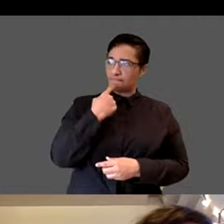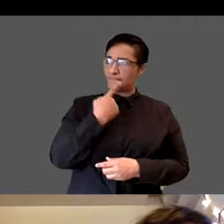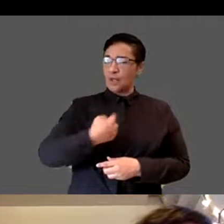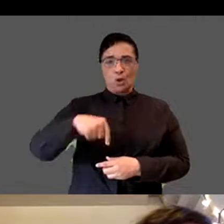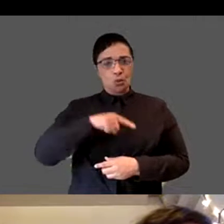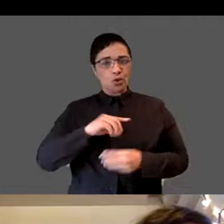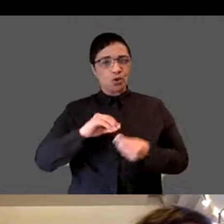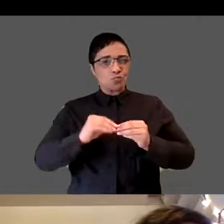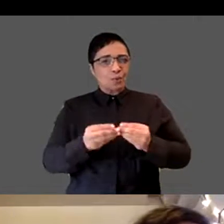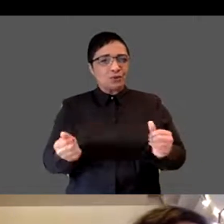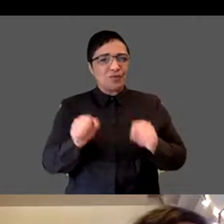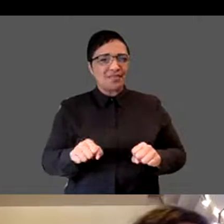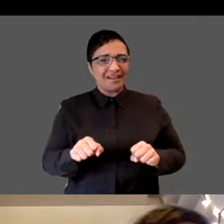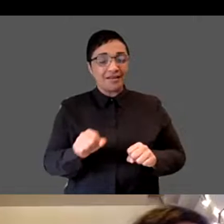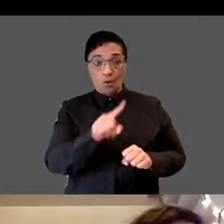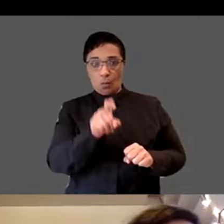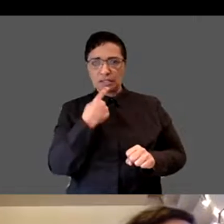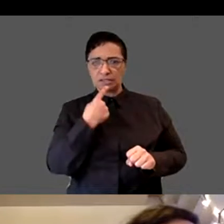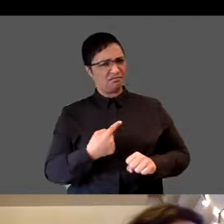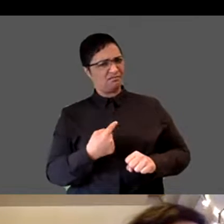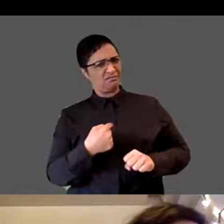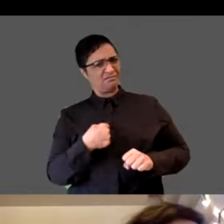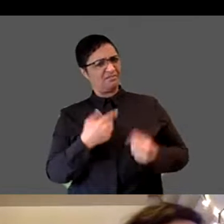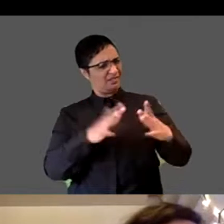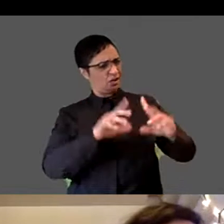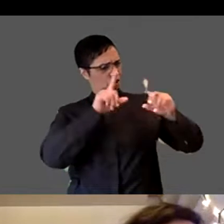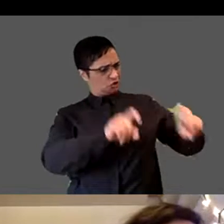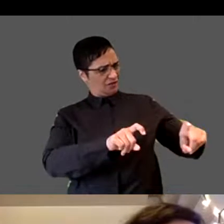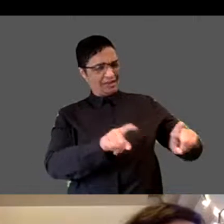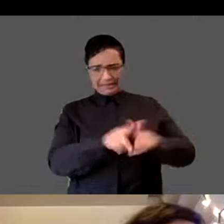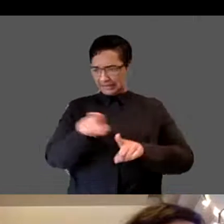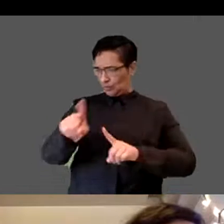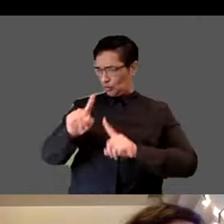wait, you know, I did that survey here and you did it there, in the same country, different